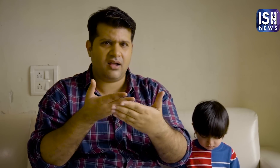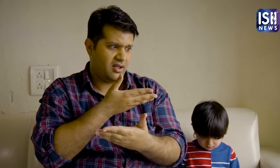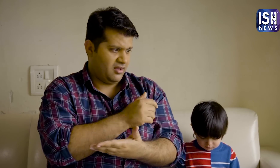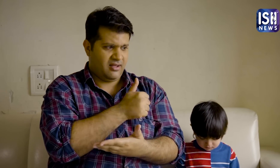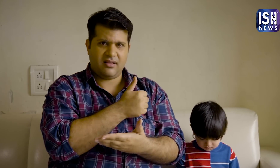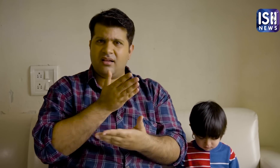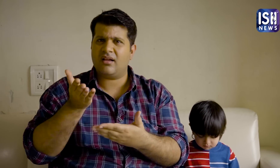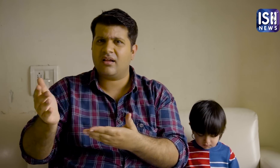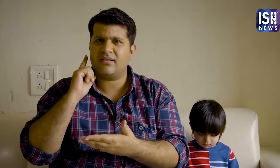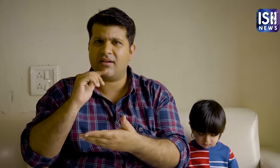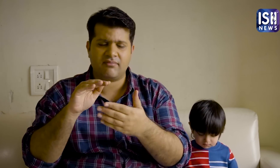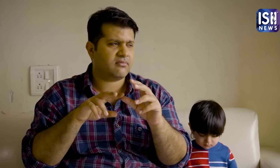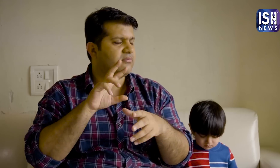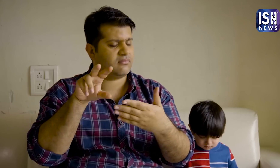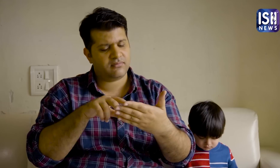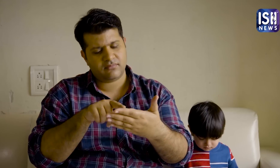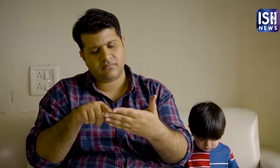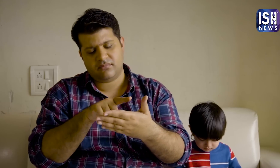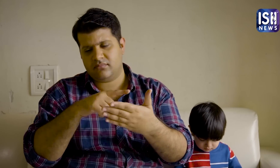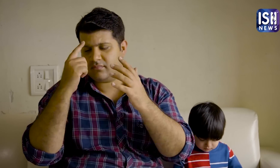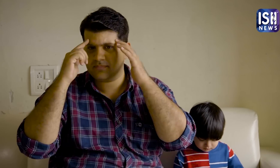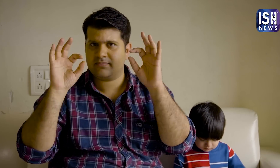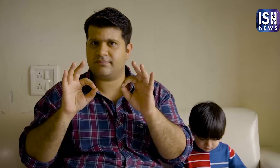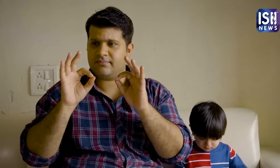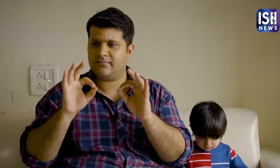He can understand it but Deaf kids blankly look here and there without understanding the basic concept.